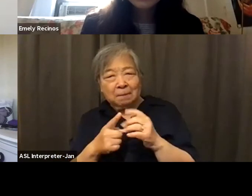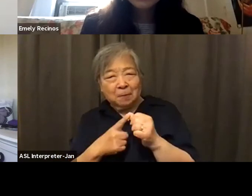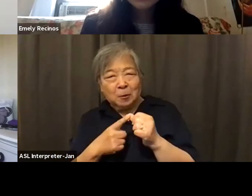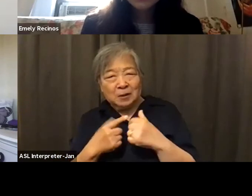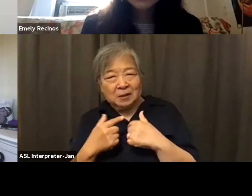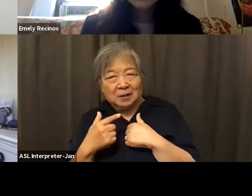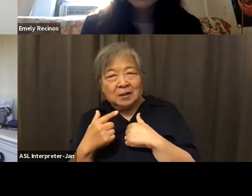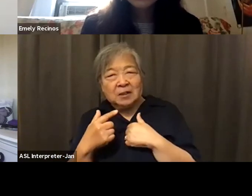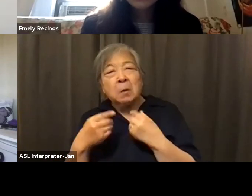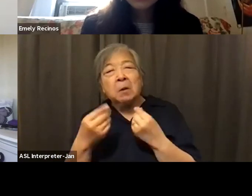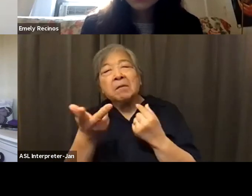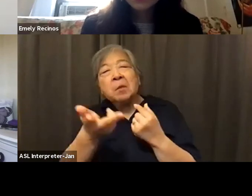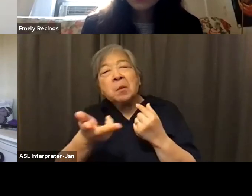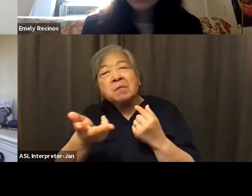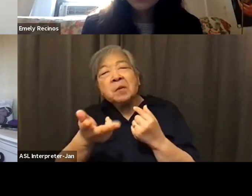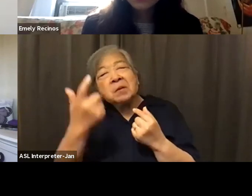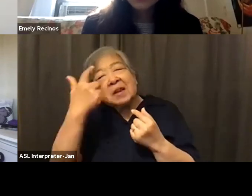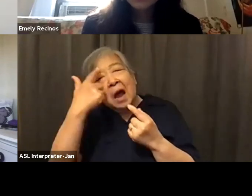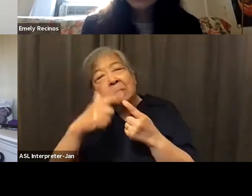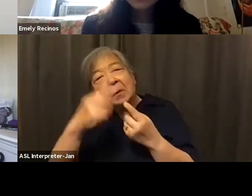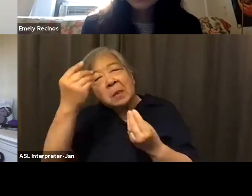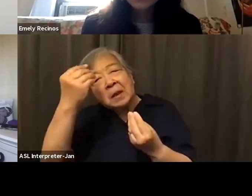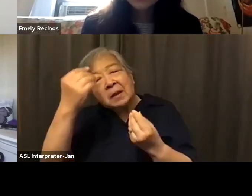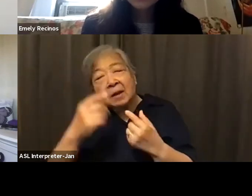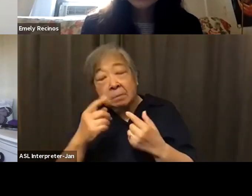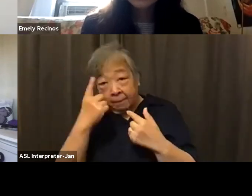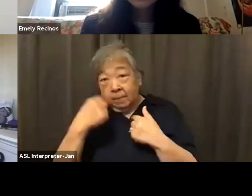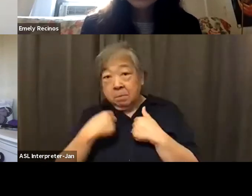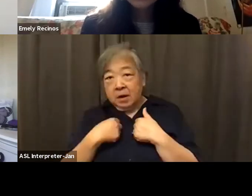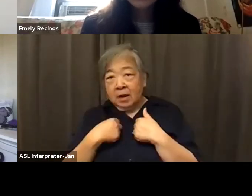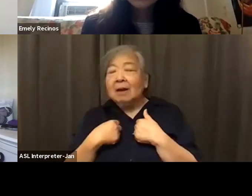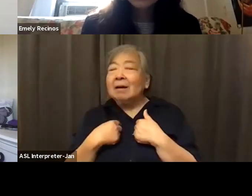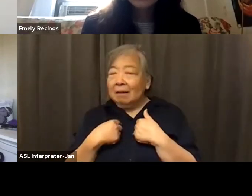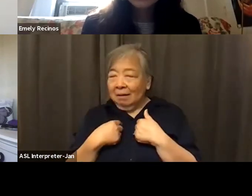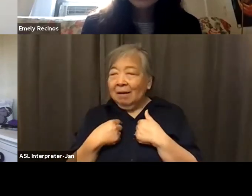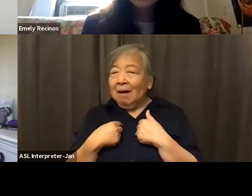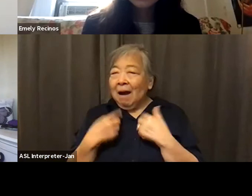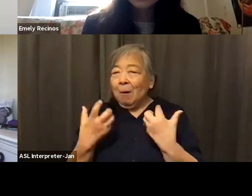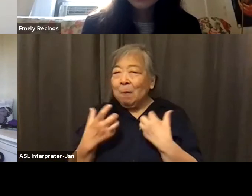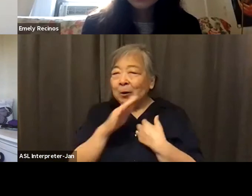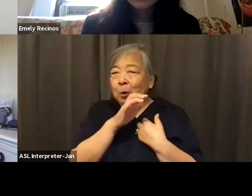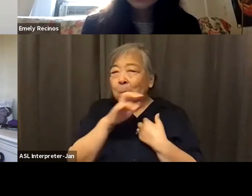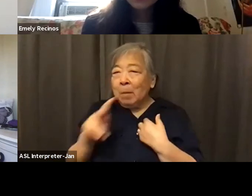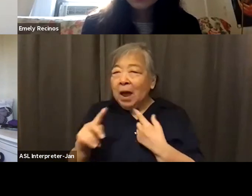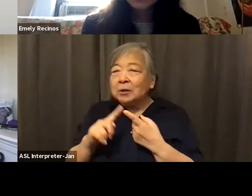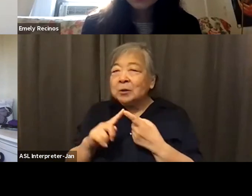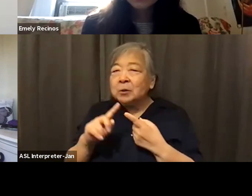about it but I definitely think I want to go back to Dominican Republic and visit